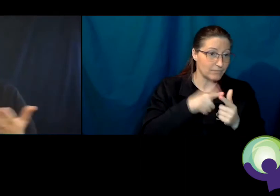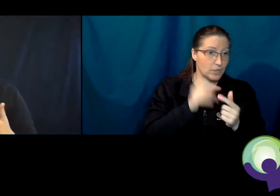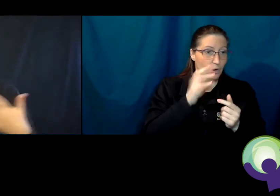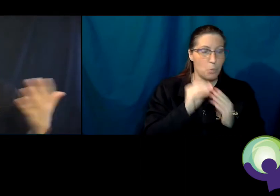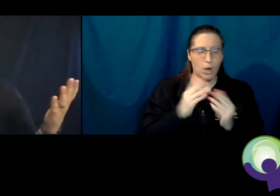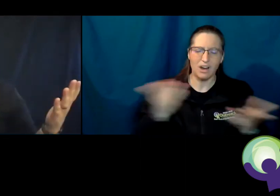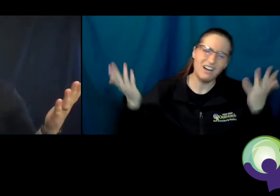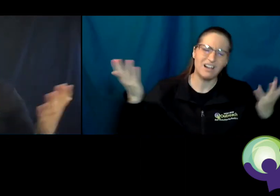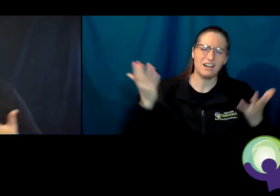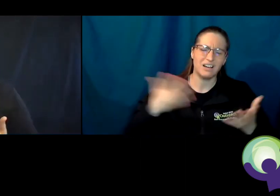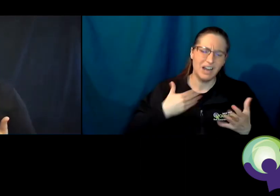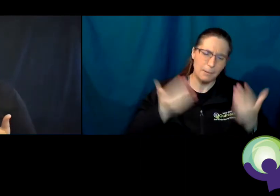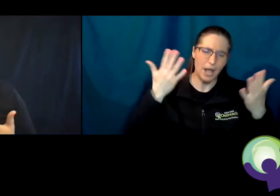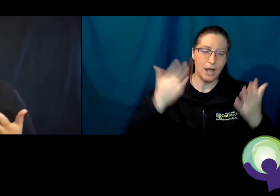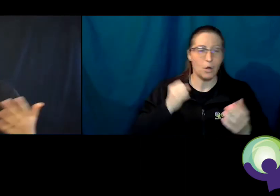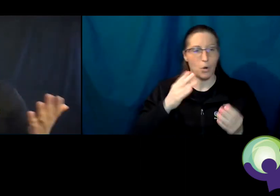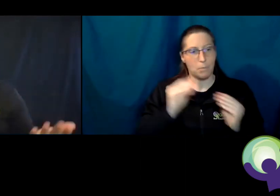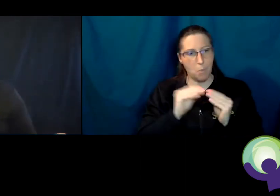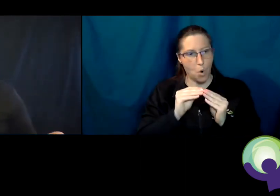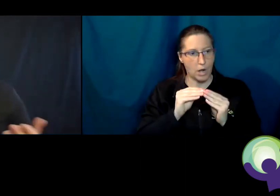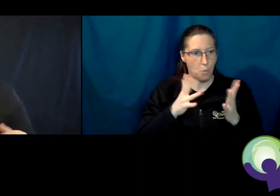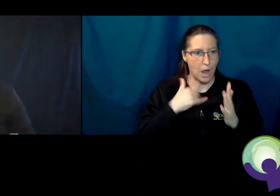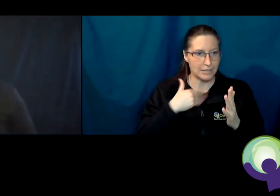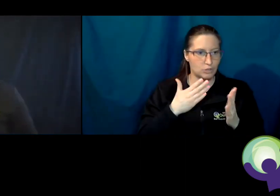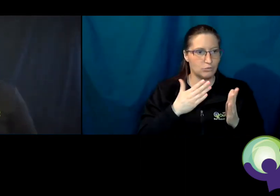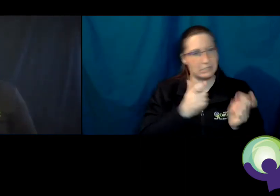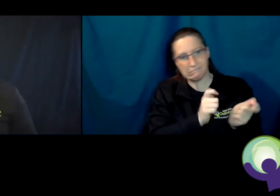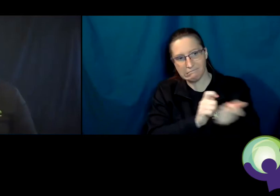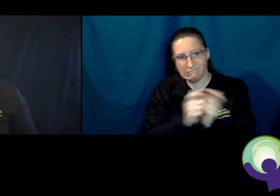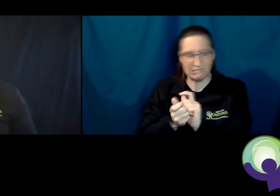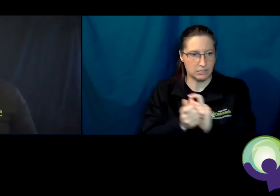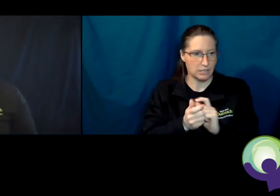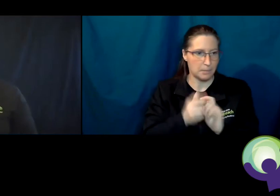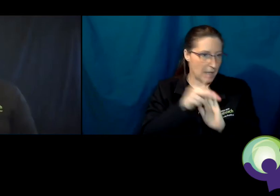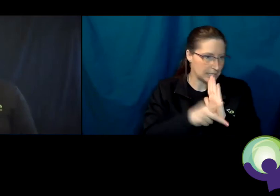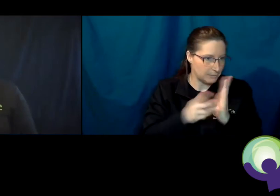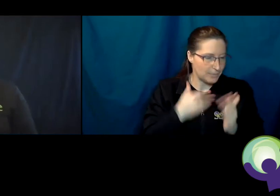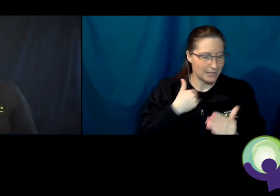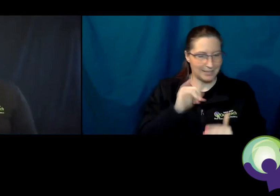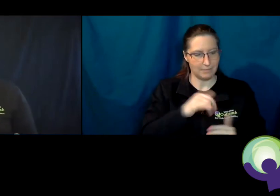more requests to navigate things in a different way from young young employees younger employees